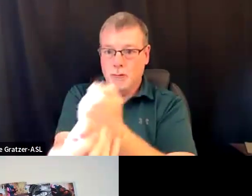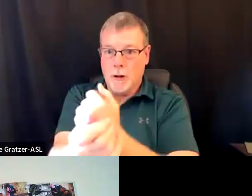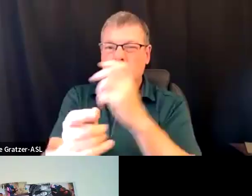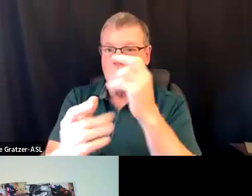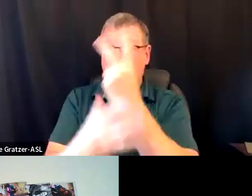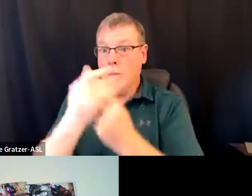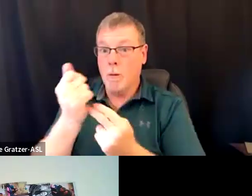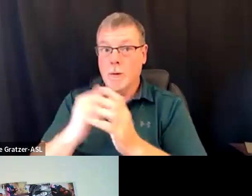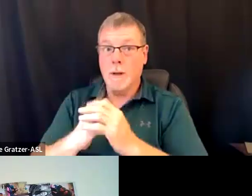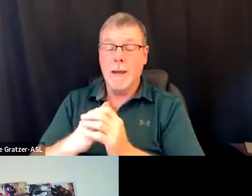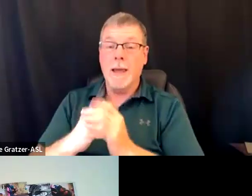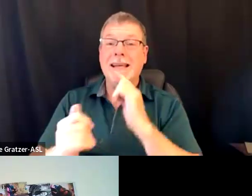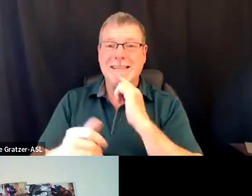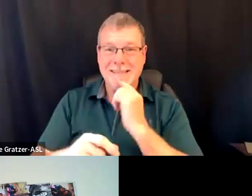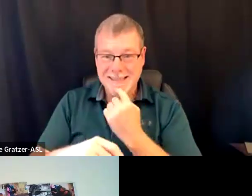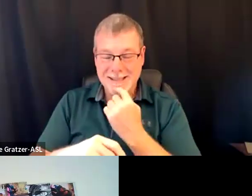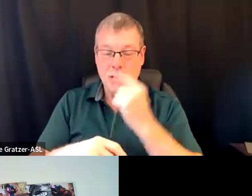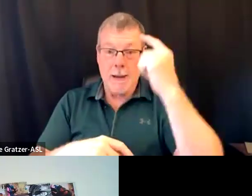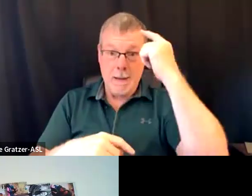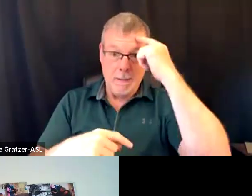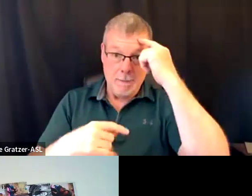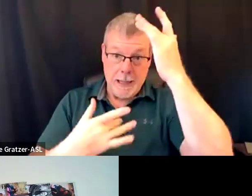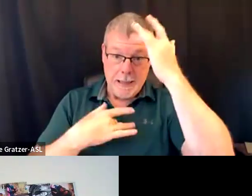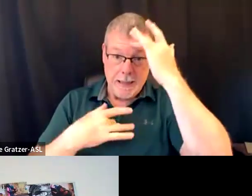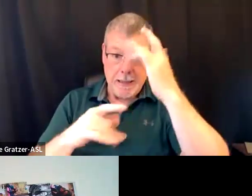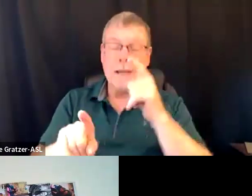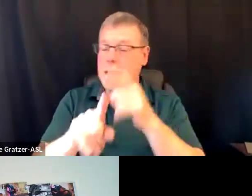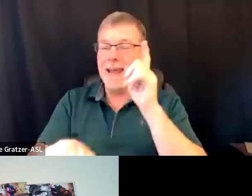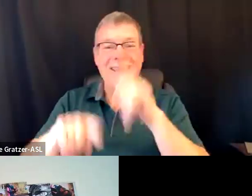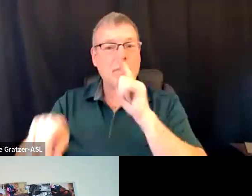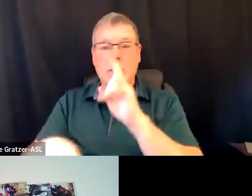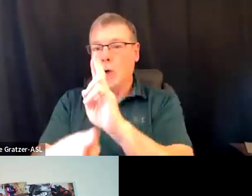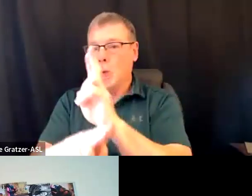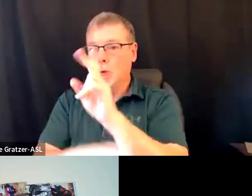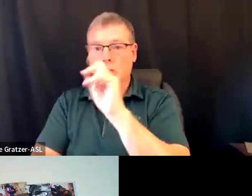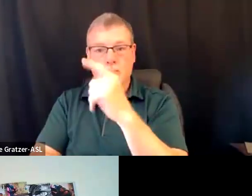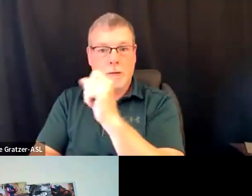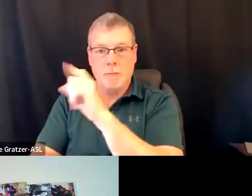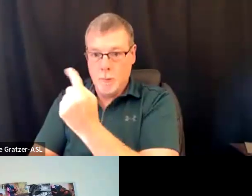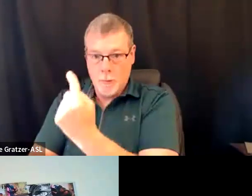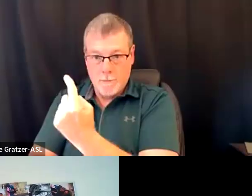The serious mental illness must be there. It can't be substance use disorder only. And they are either homeless